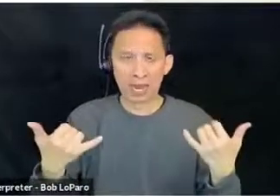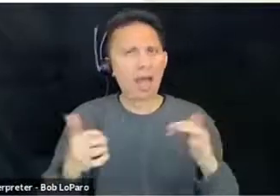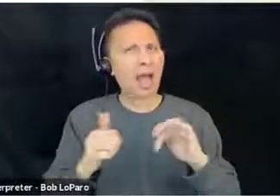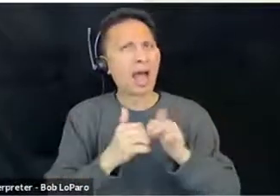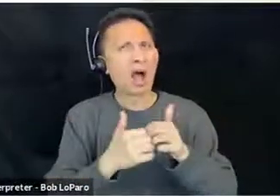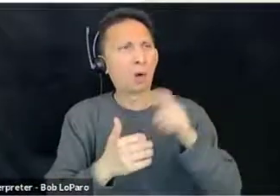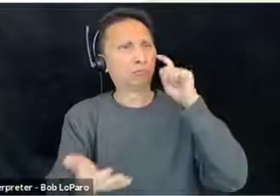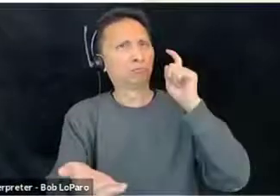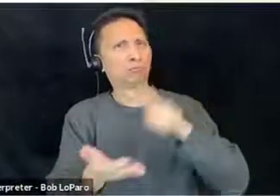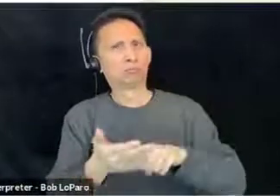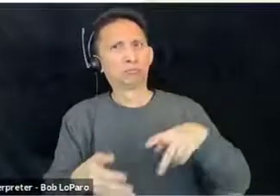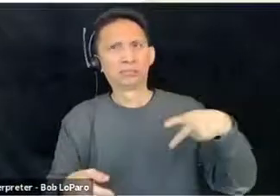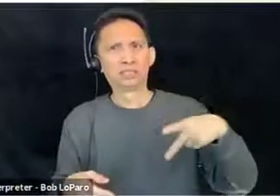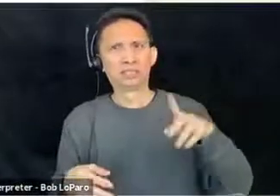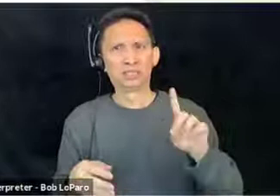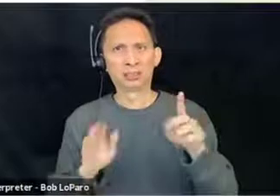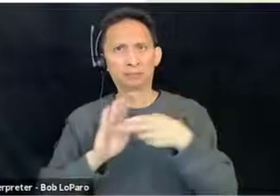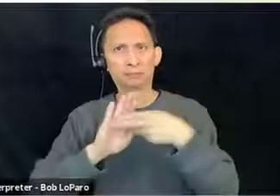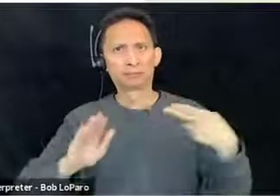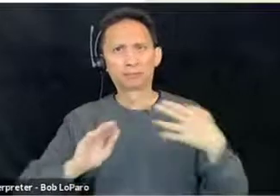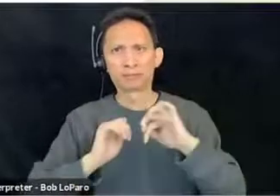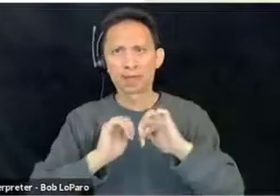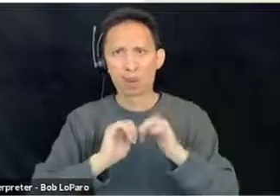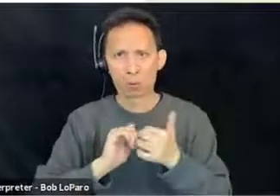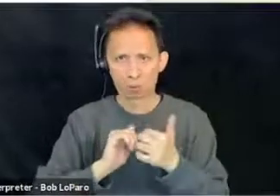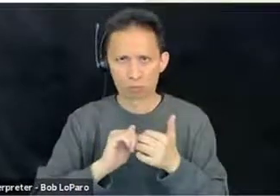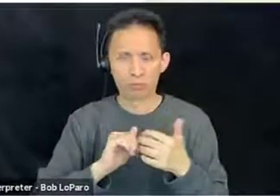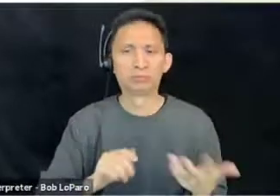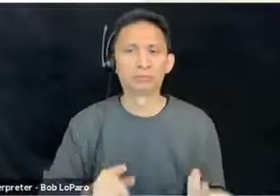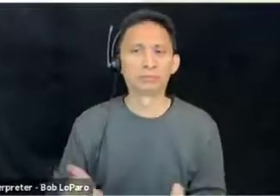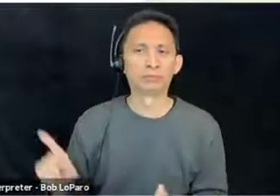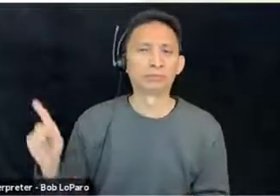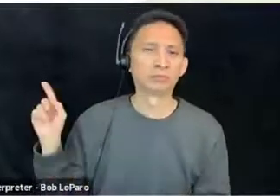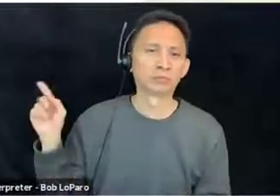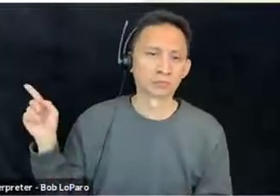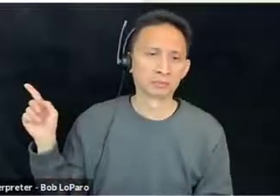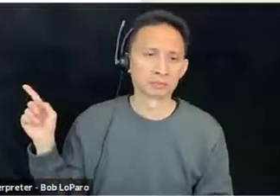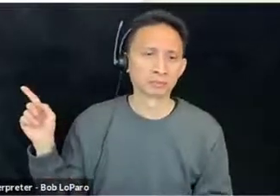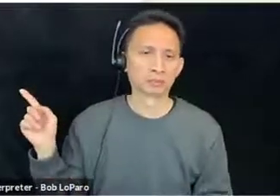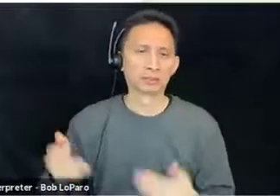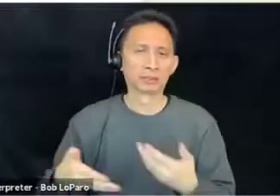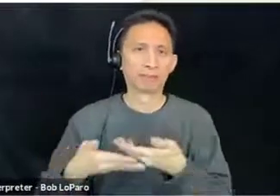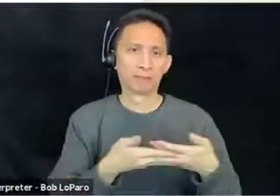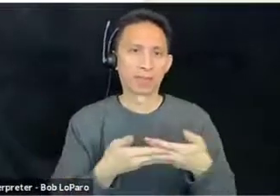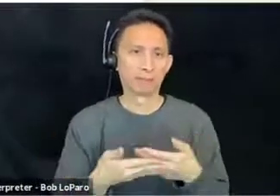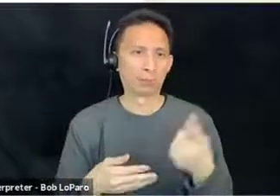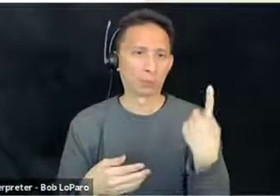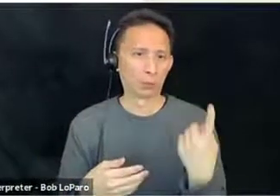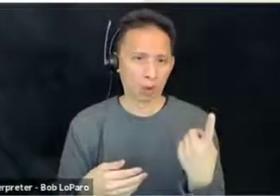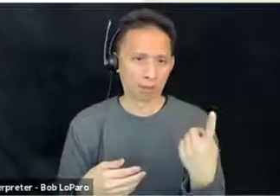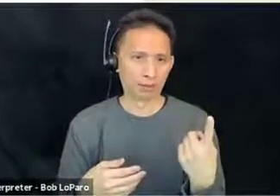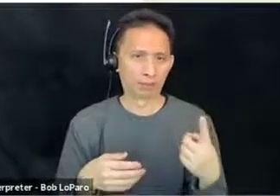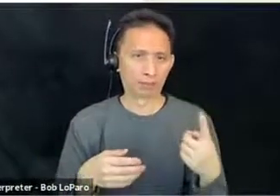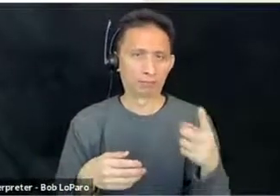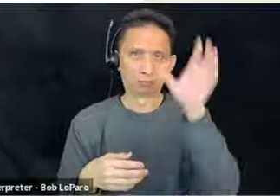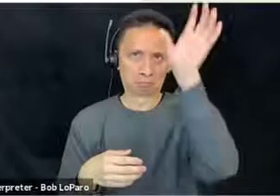And so if you look on here, there's on this graphic, there's baby one. And then there's on the other side